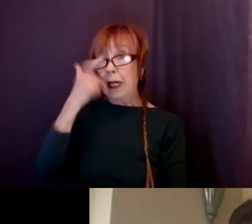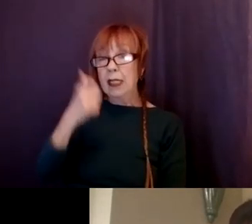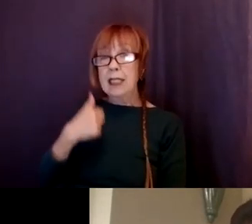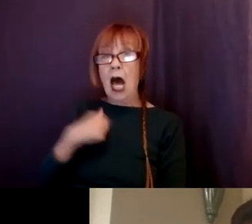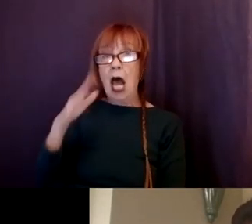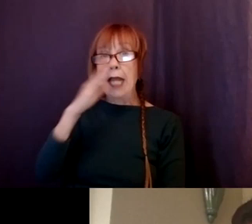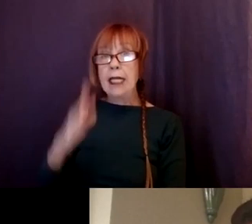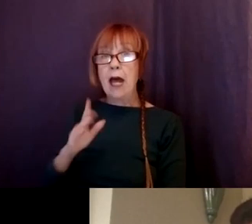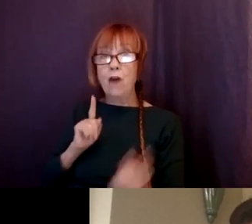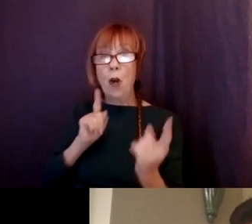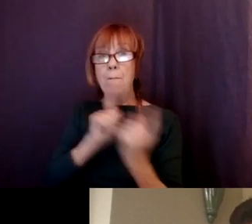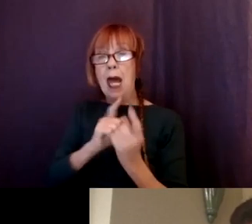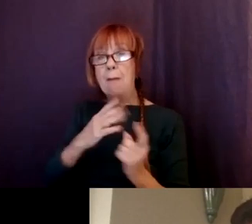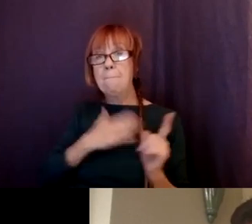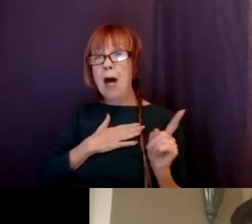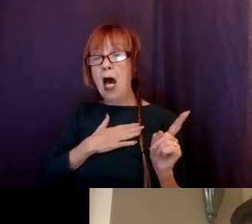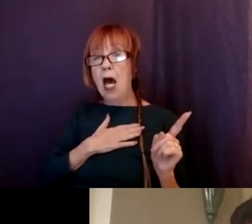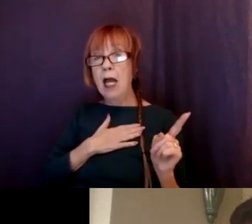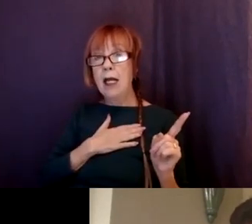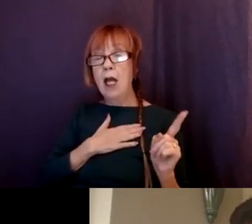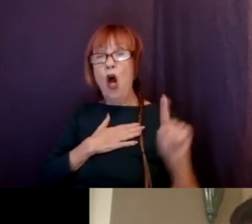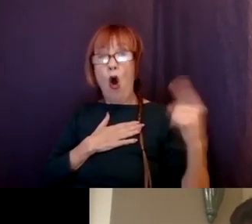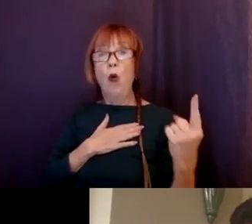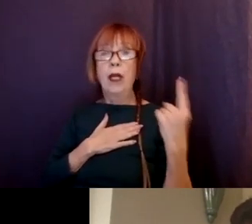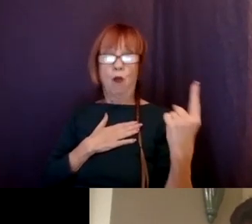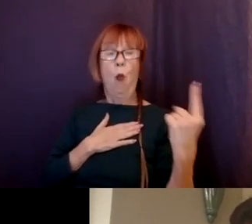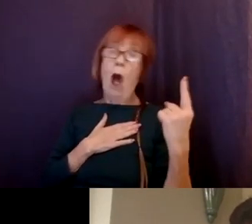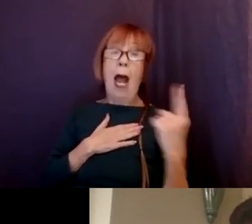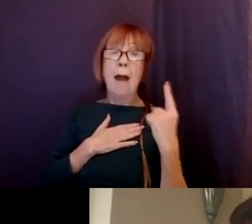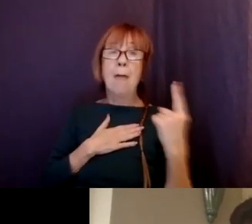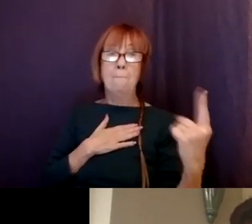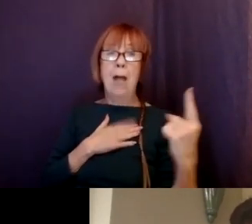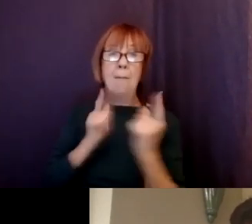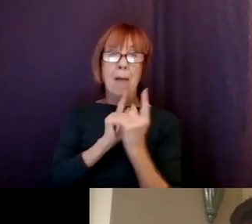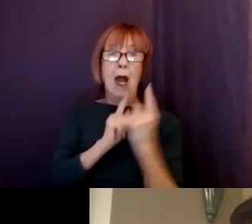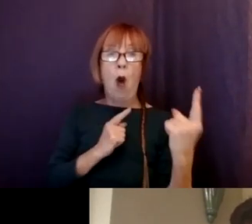I met only one grandmother, and with her family,